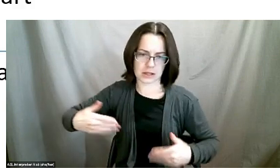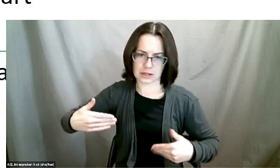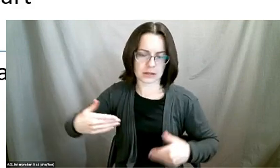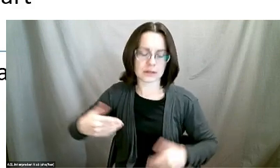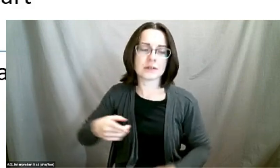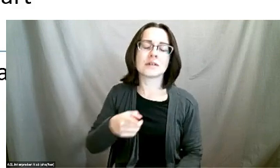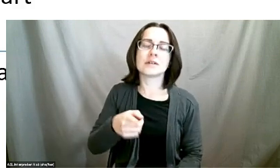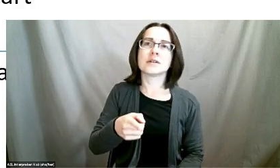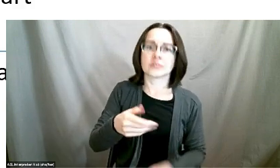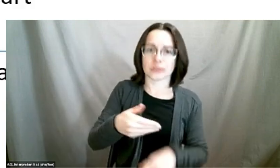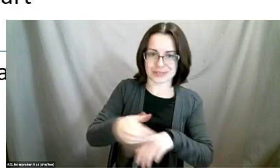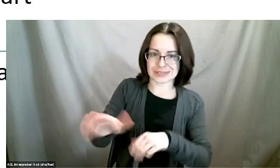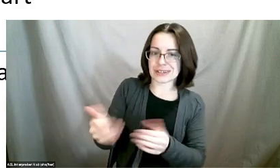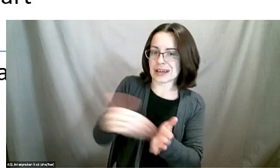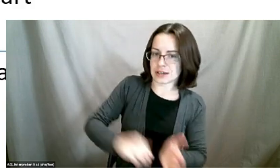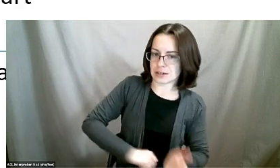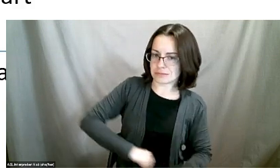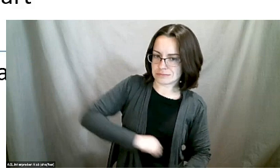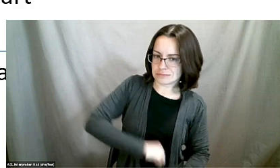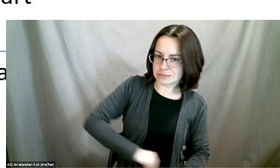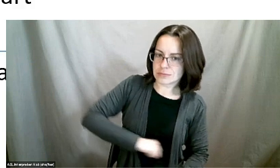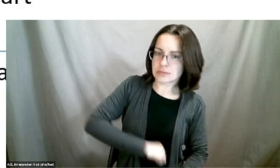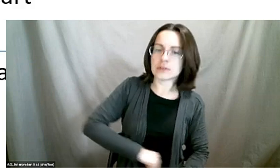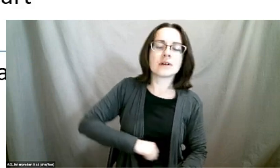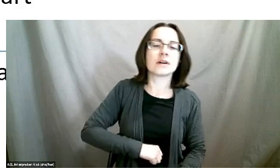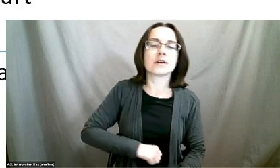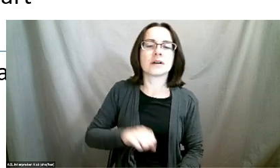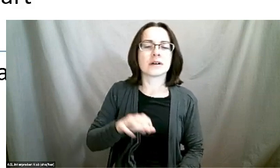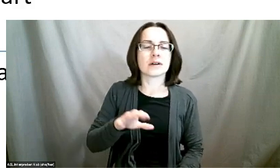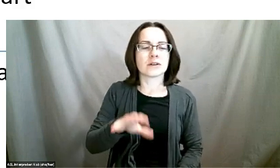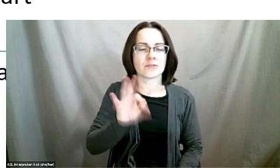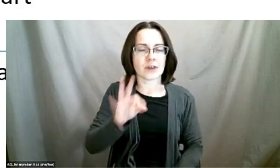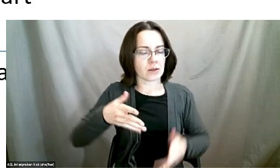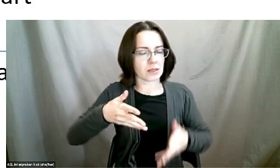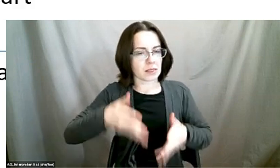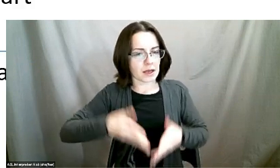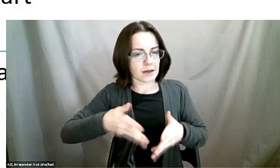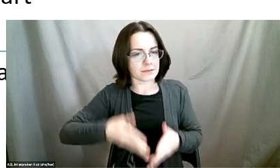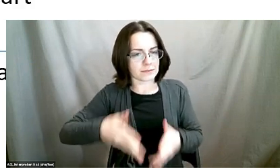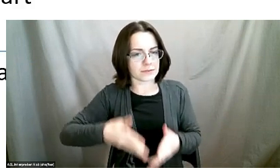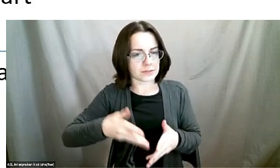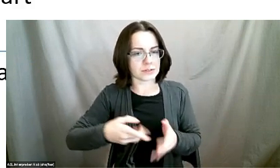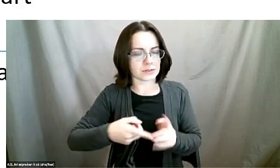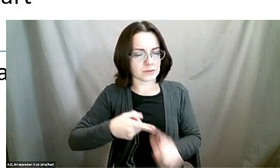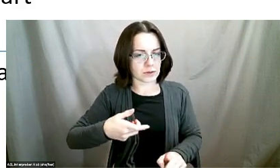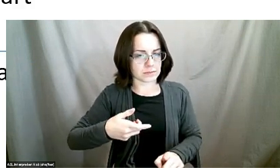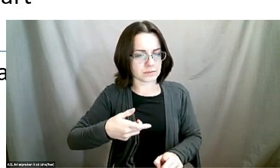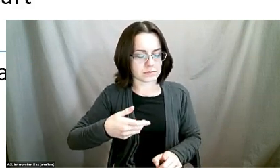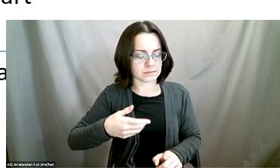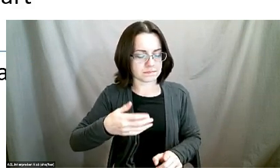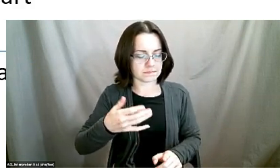just routine products of conception suggesting that she had a miscarriage.